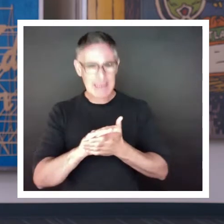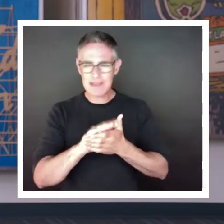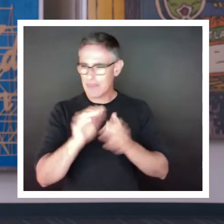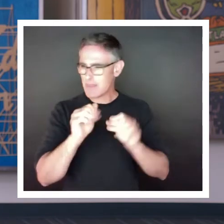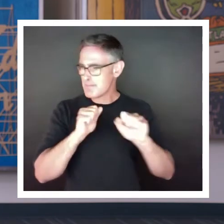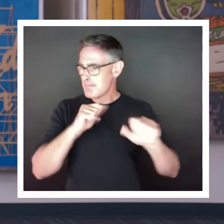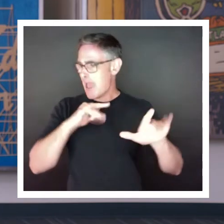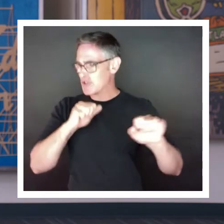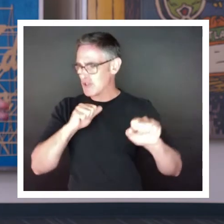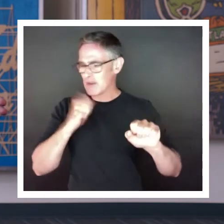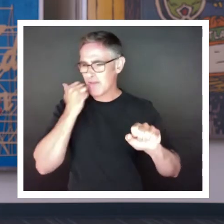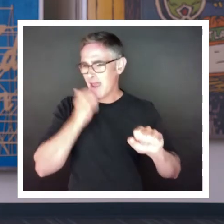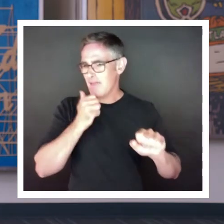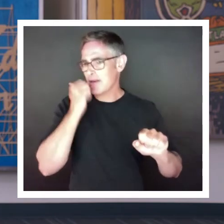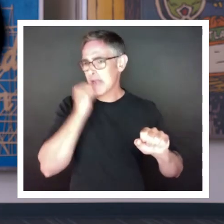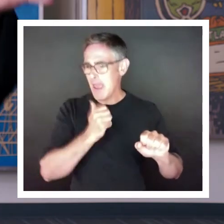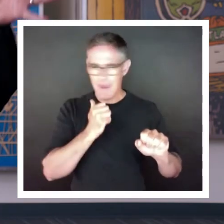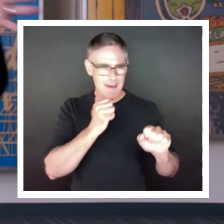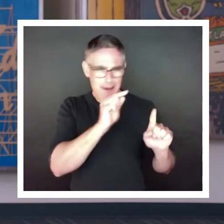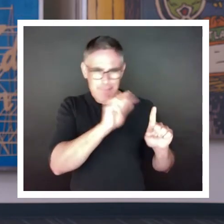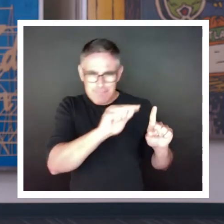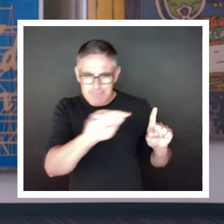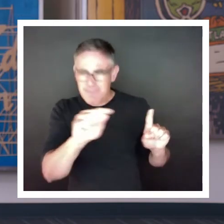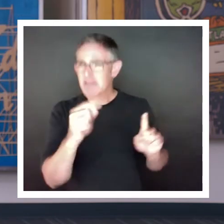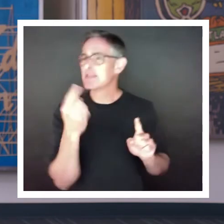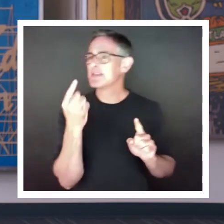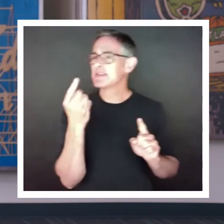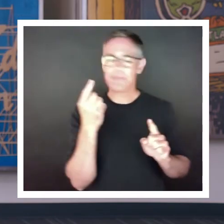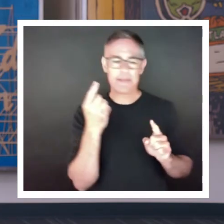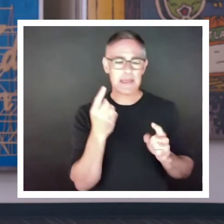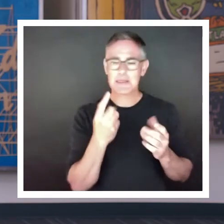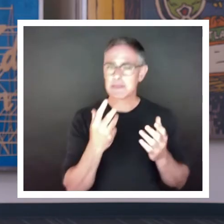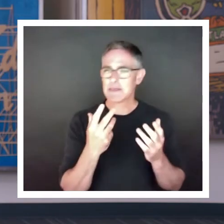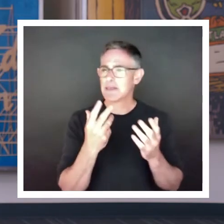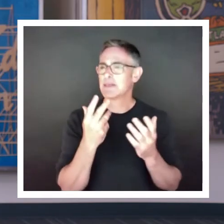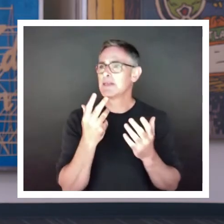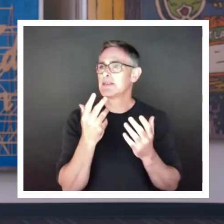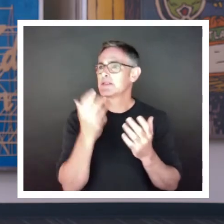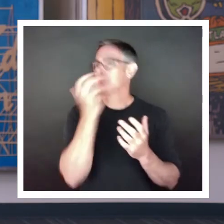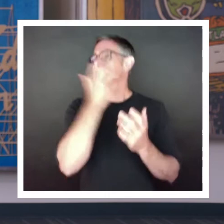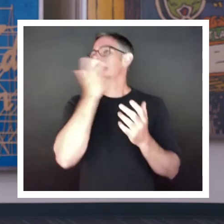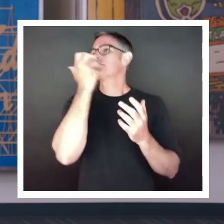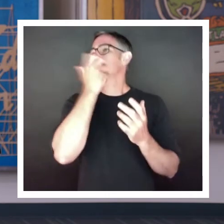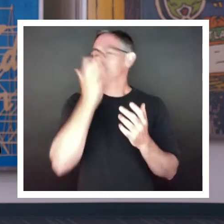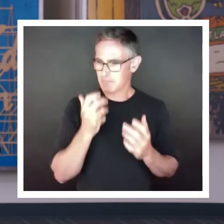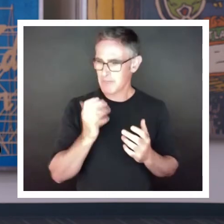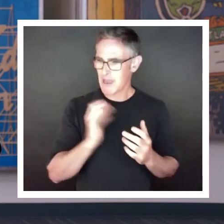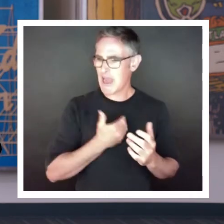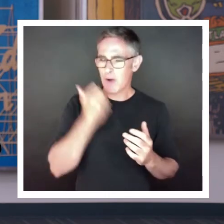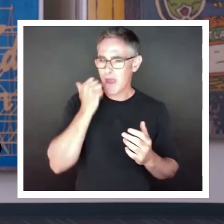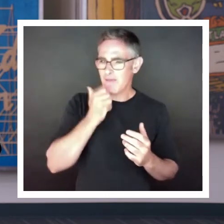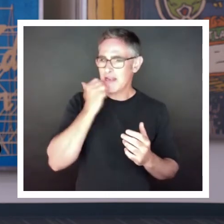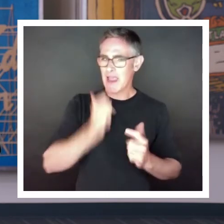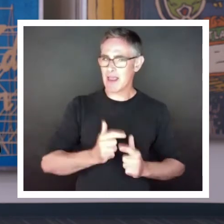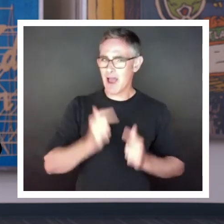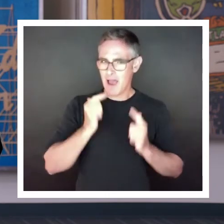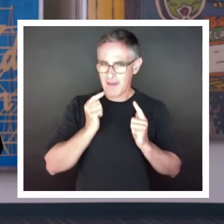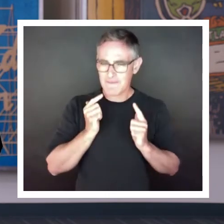There's something extraordinary, extra-ordinary in our everyday moment by moment lived experiences.